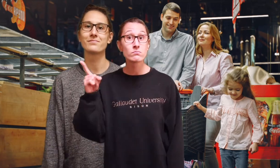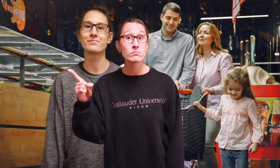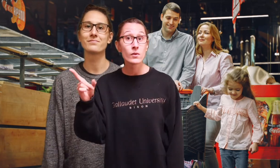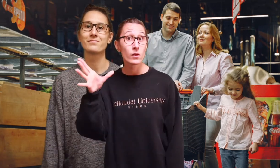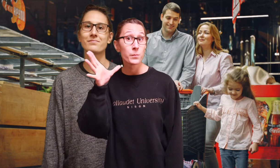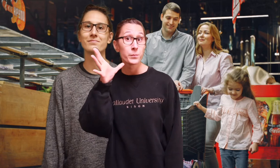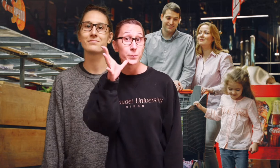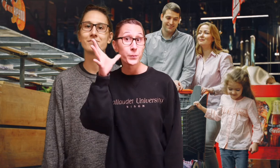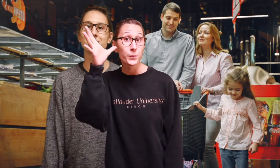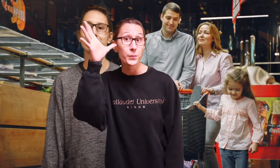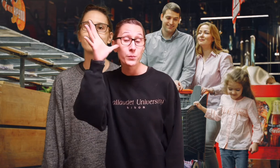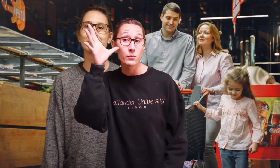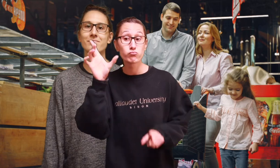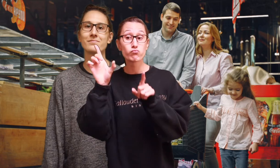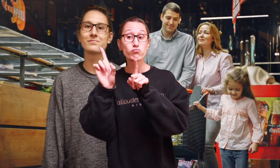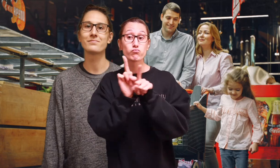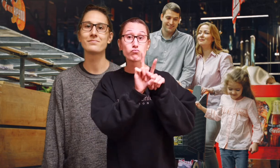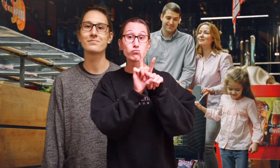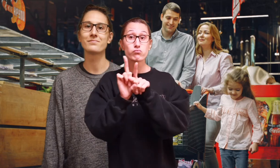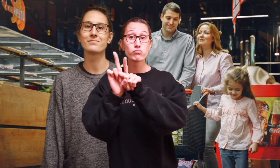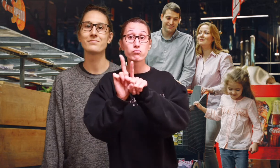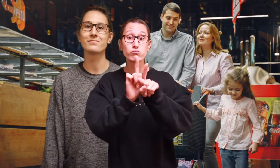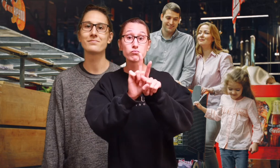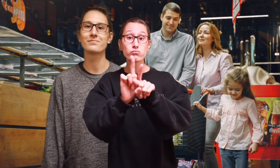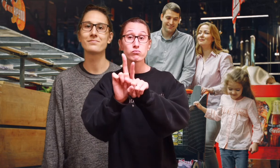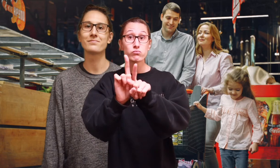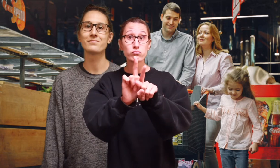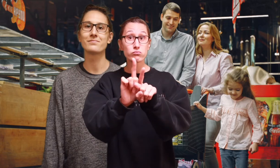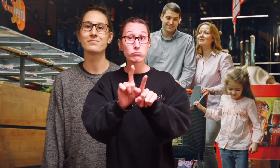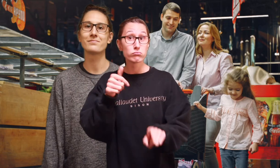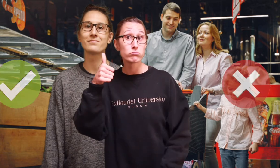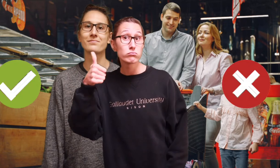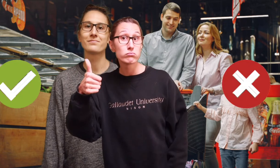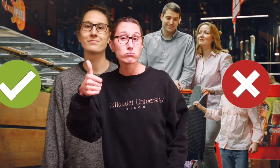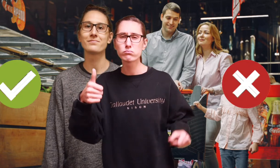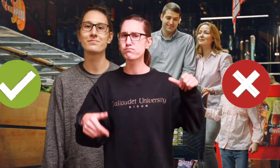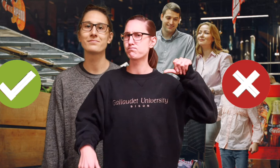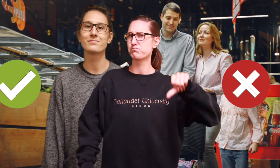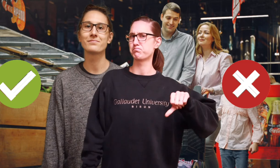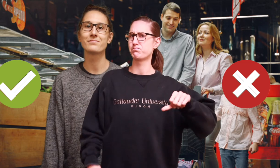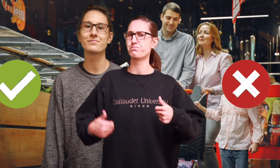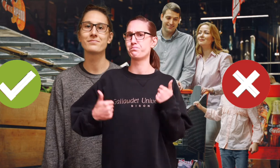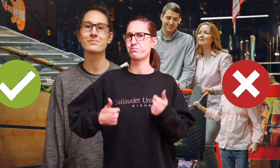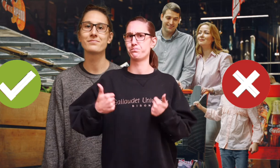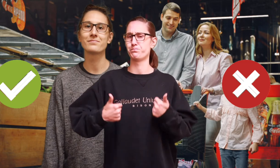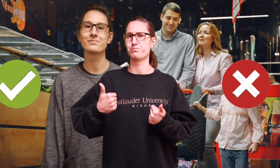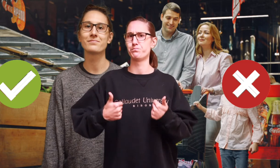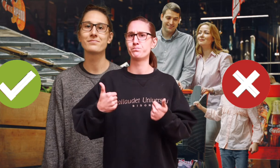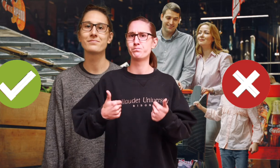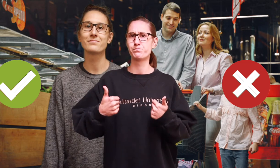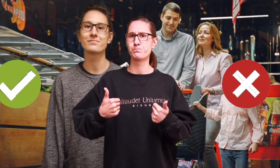Is staying by your parents good or bad?